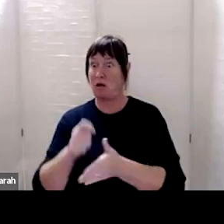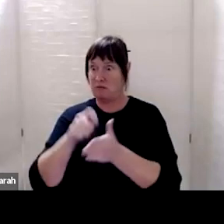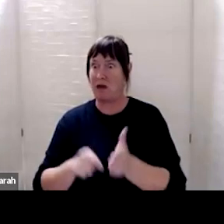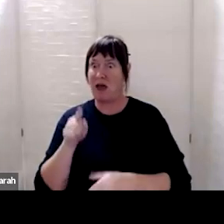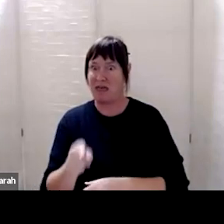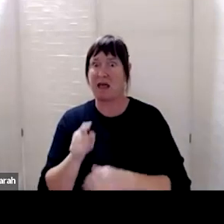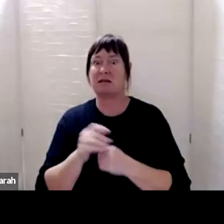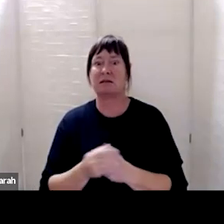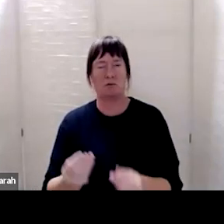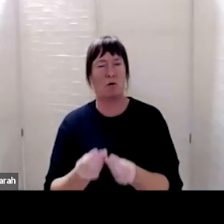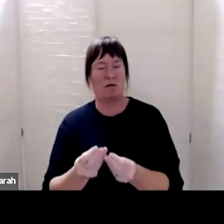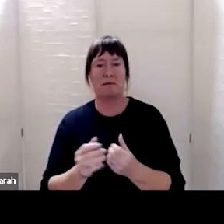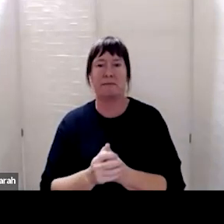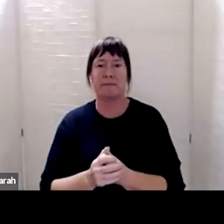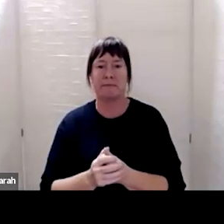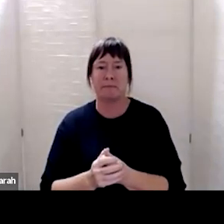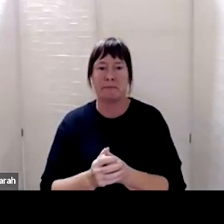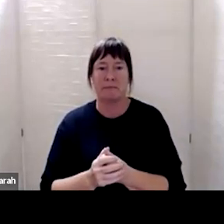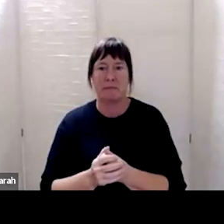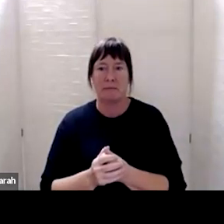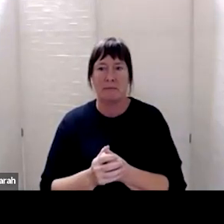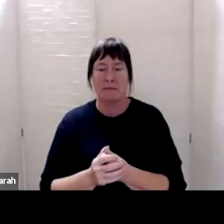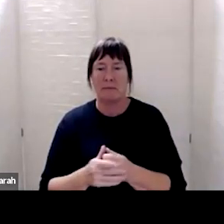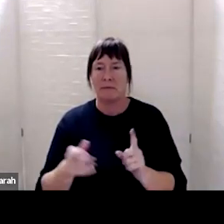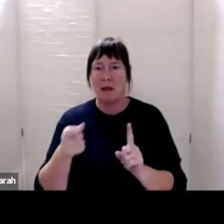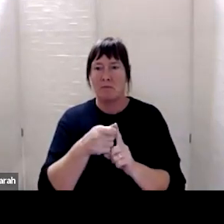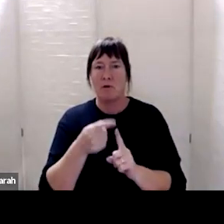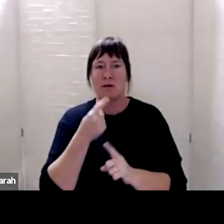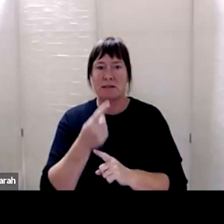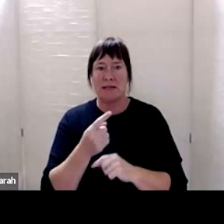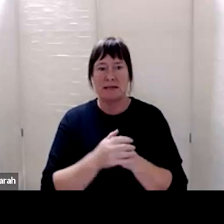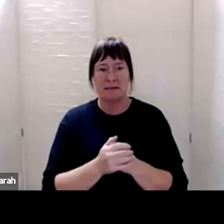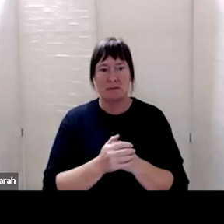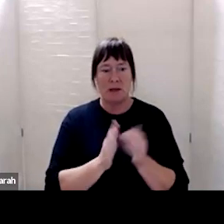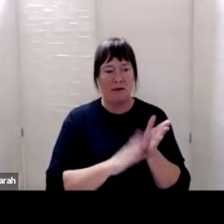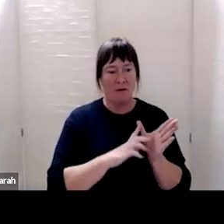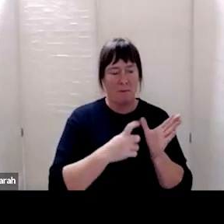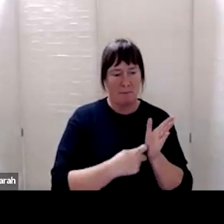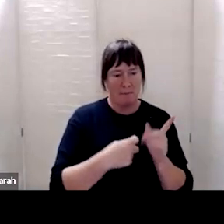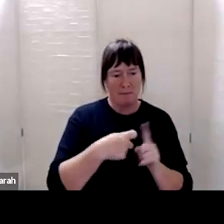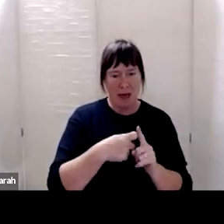Thanks for that Vic. Mark and Denise ask, what funding stream